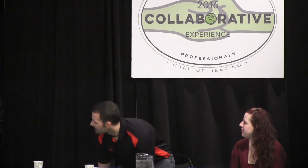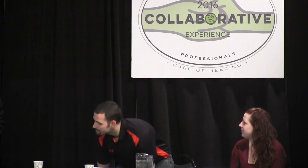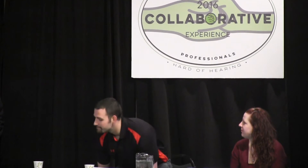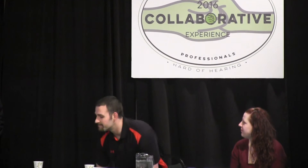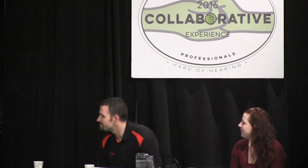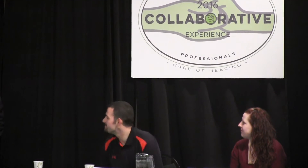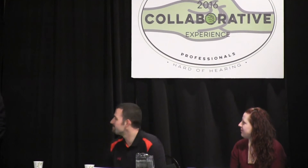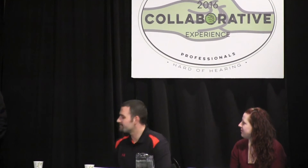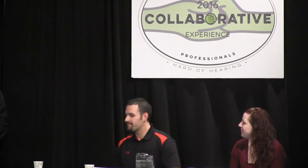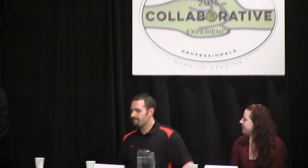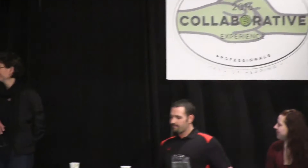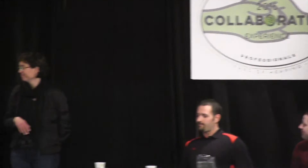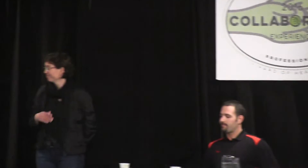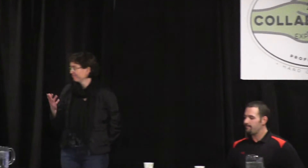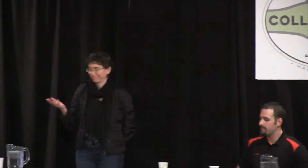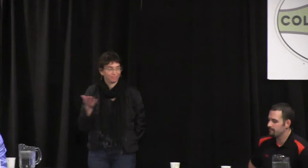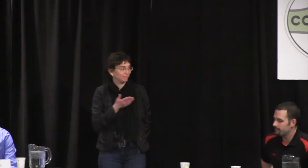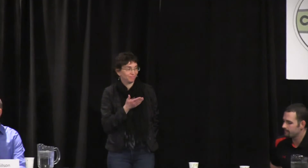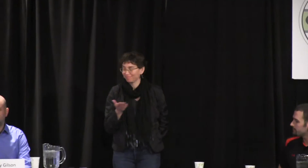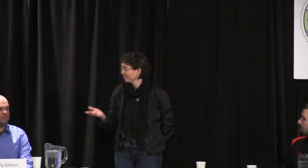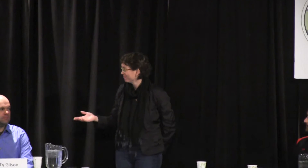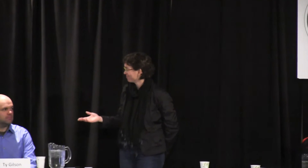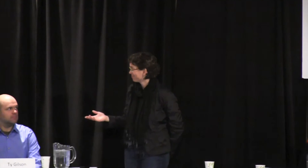Elise: That's great to hear.